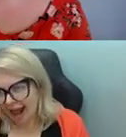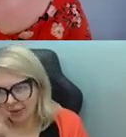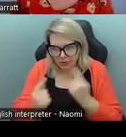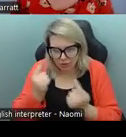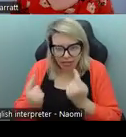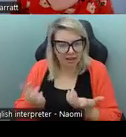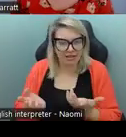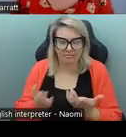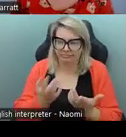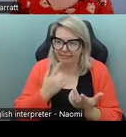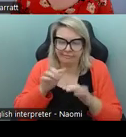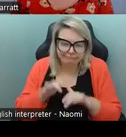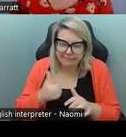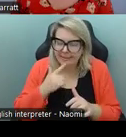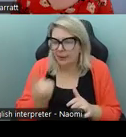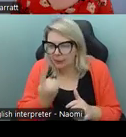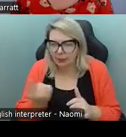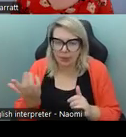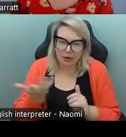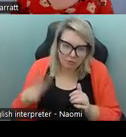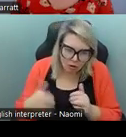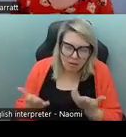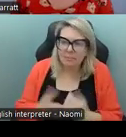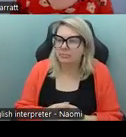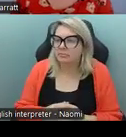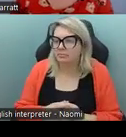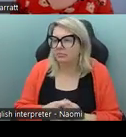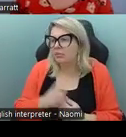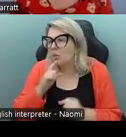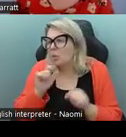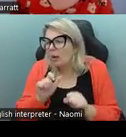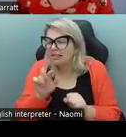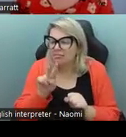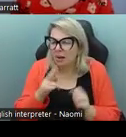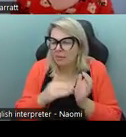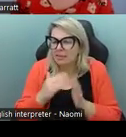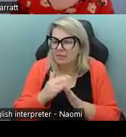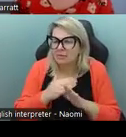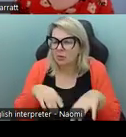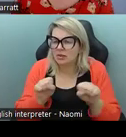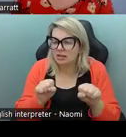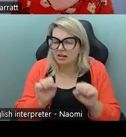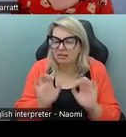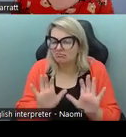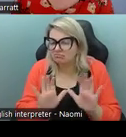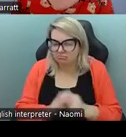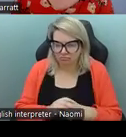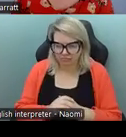that's always nice. We'll just wait a little bit to get started, just so more people can come in.